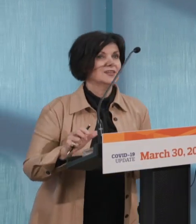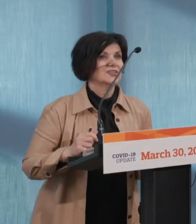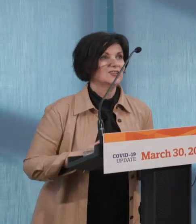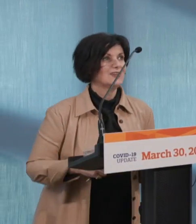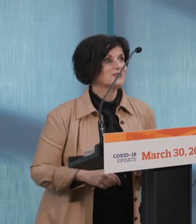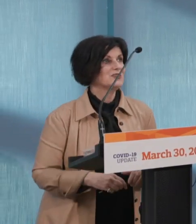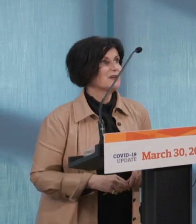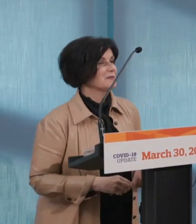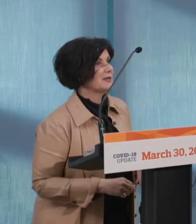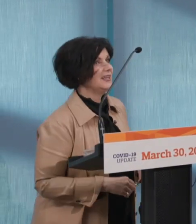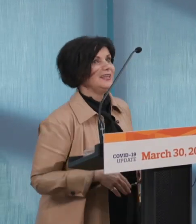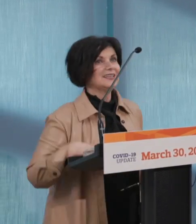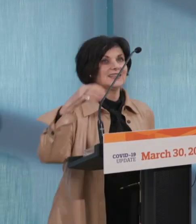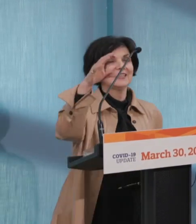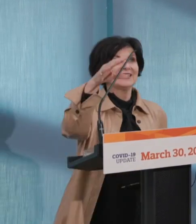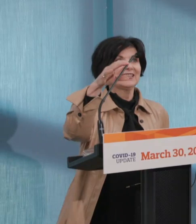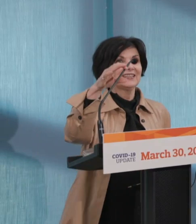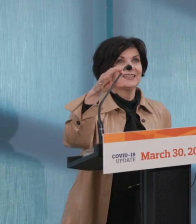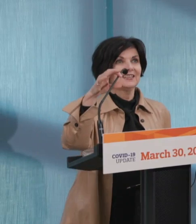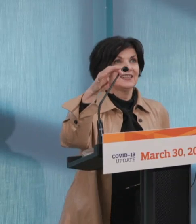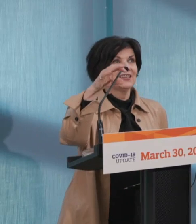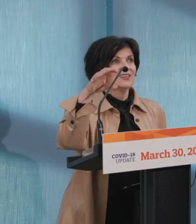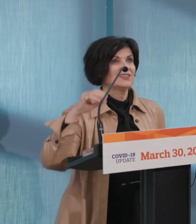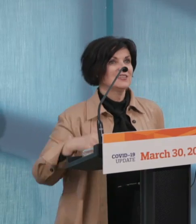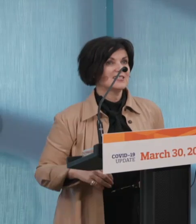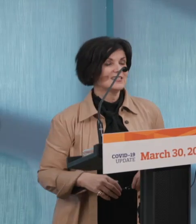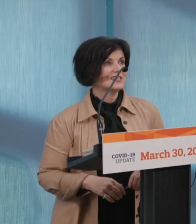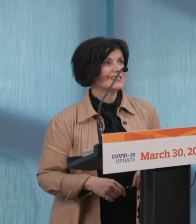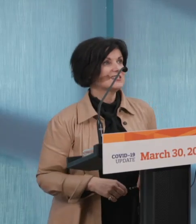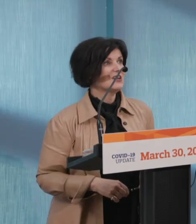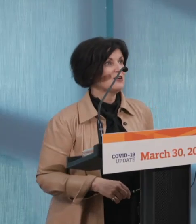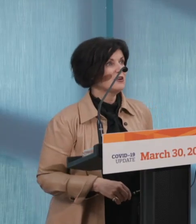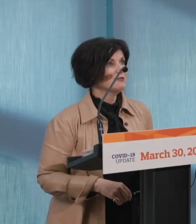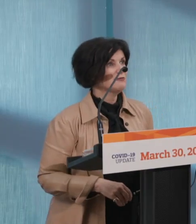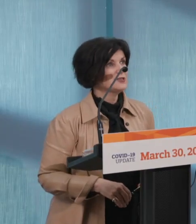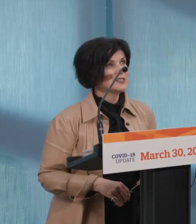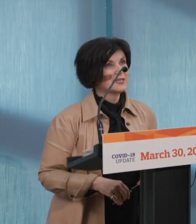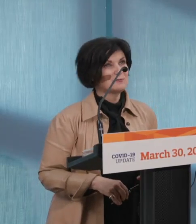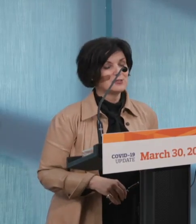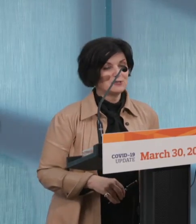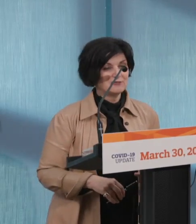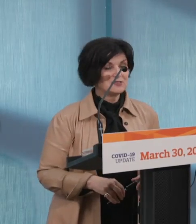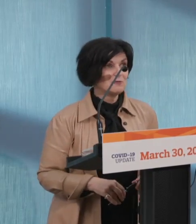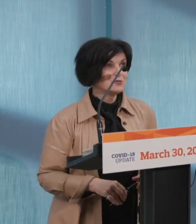good afternoon everybody this is our first attempt at doing this almost